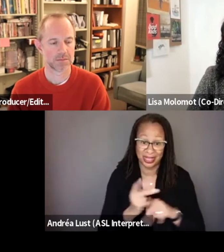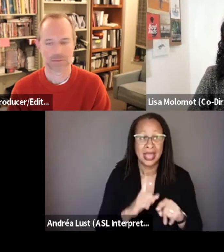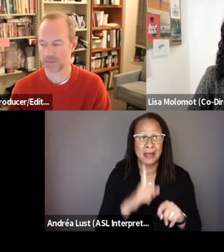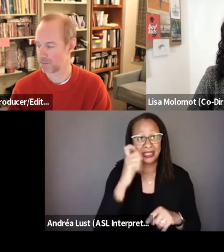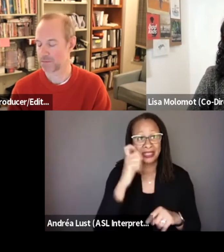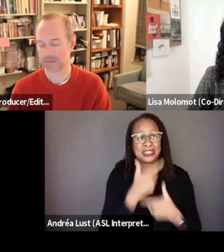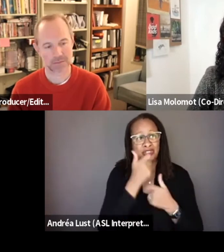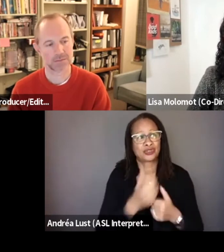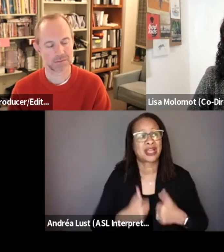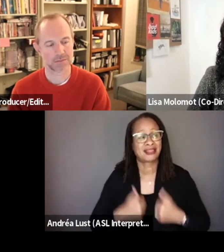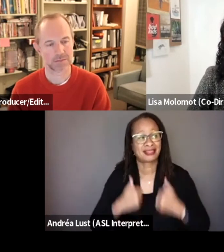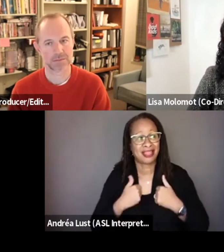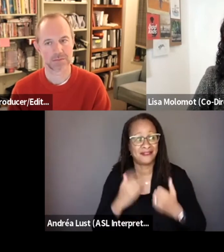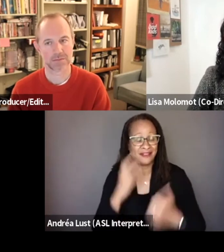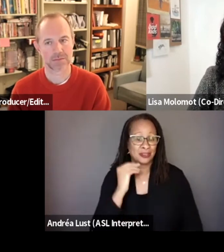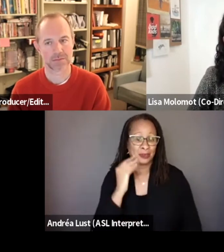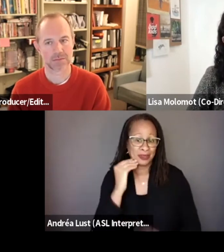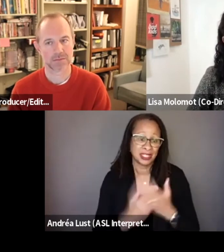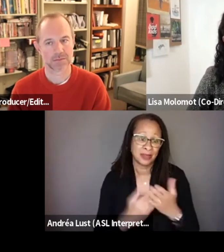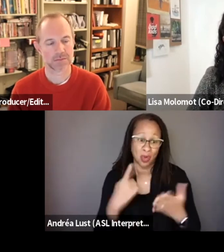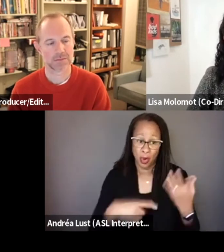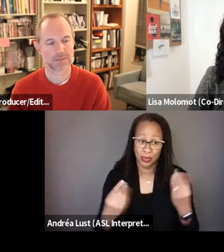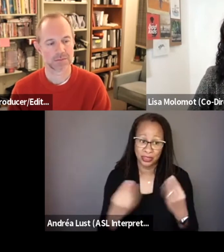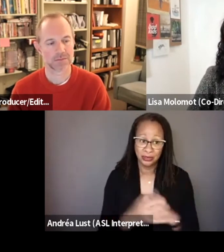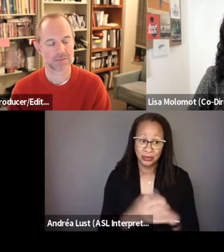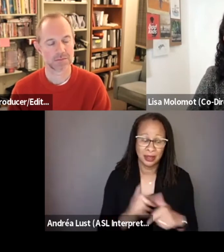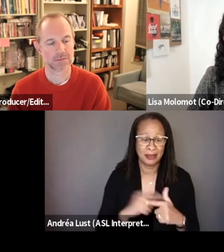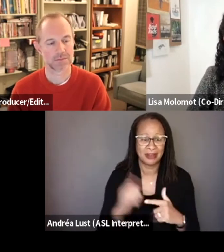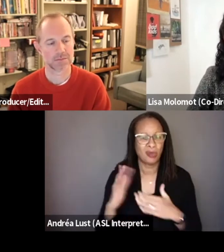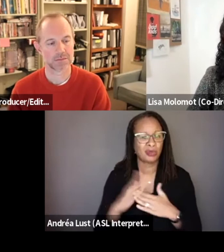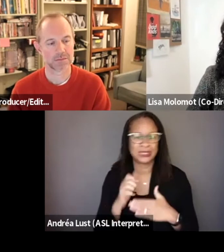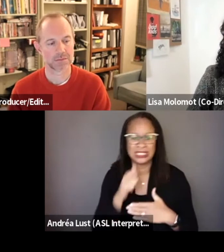some of what we filmed, but ultimately didn't really serve the story.